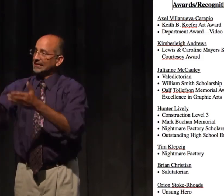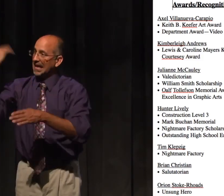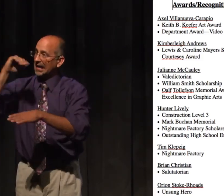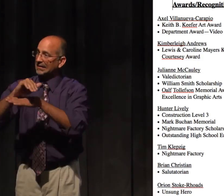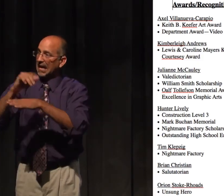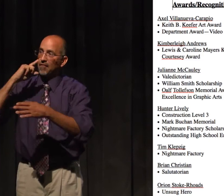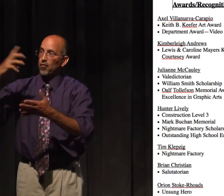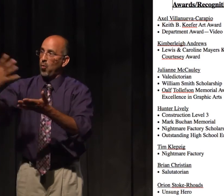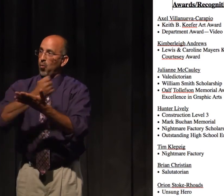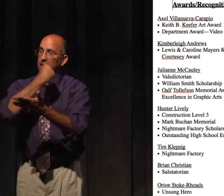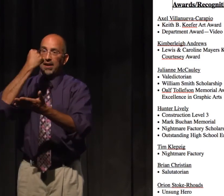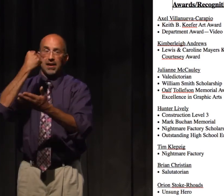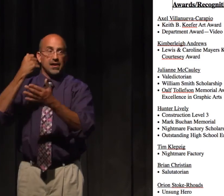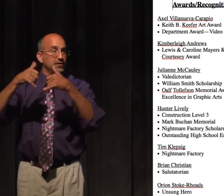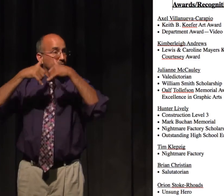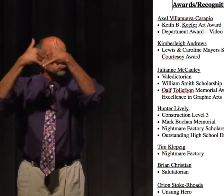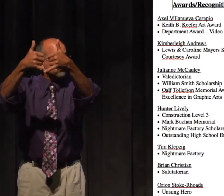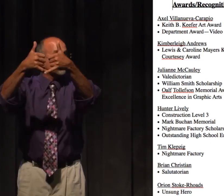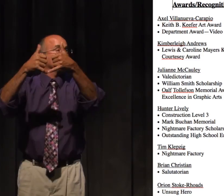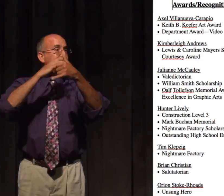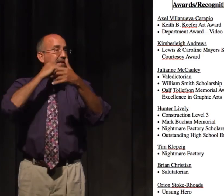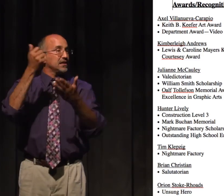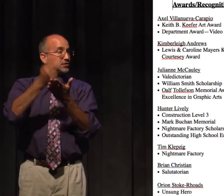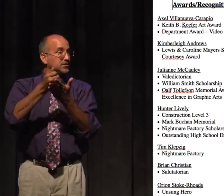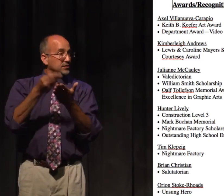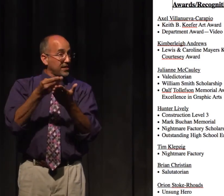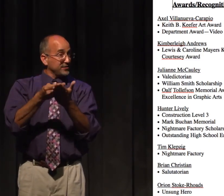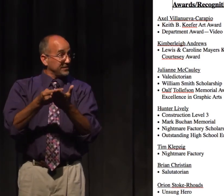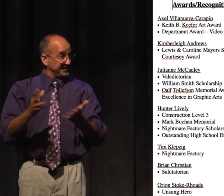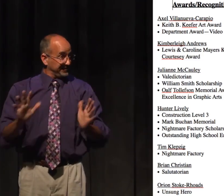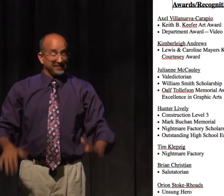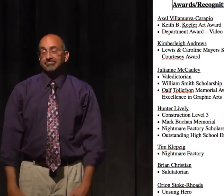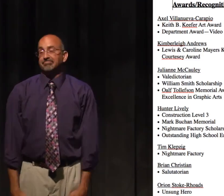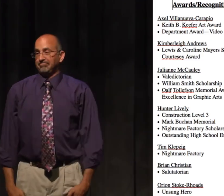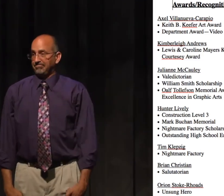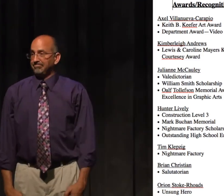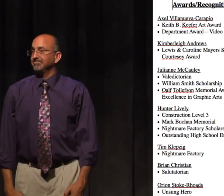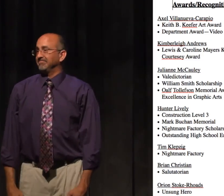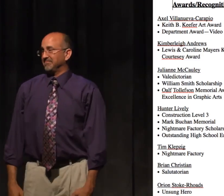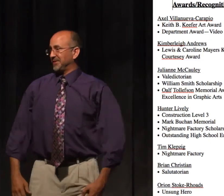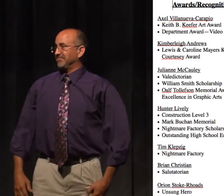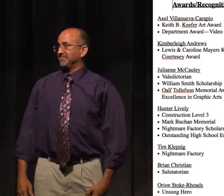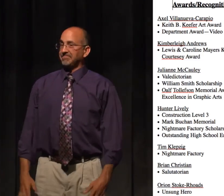Congratulations for winning those awards and scholarships!